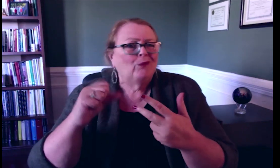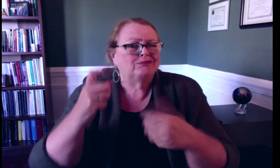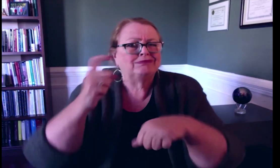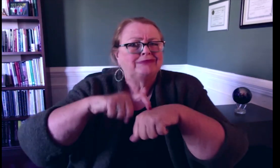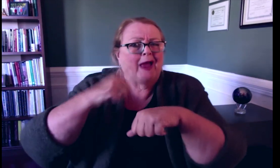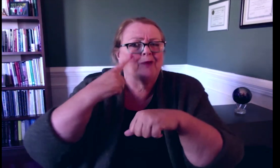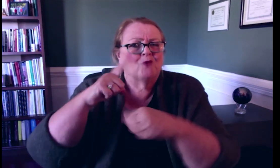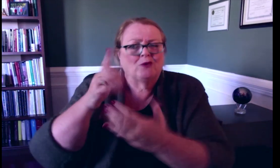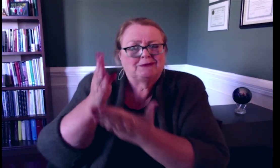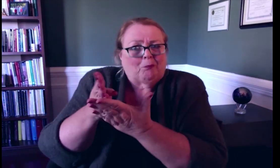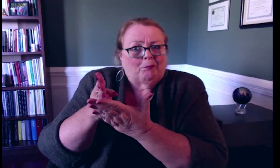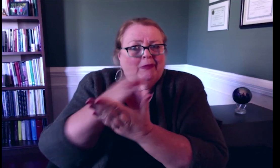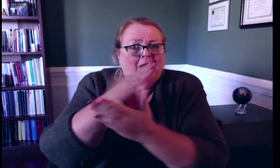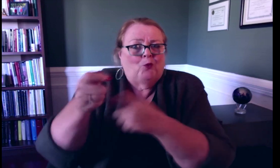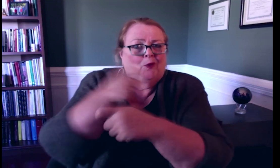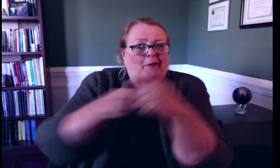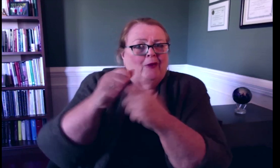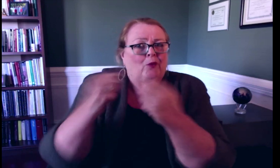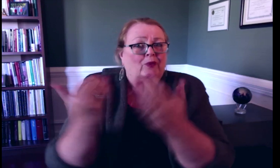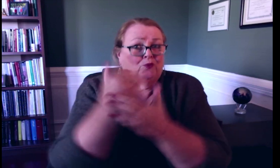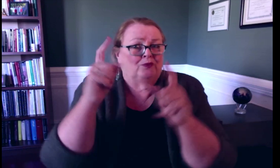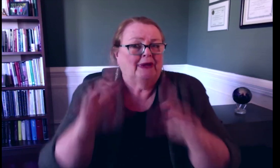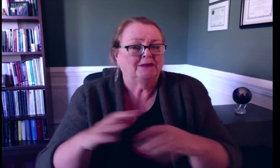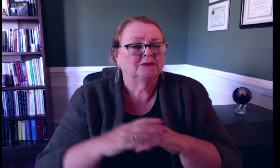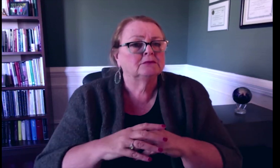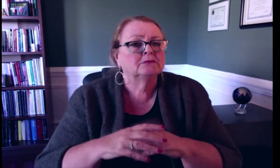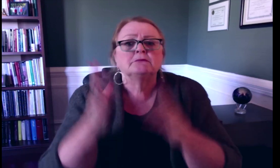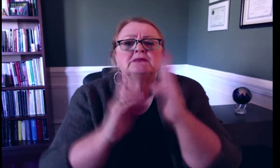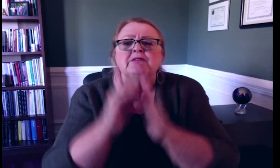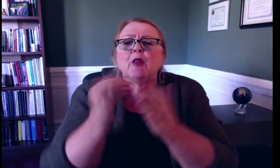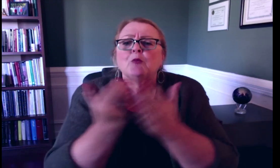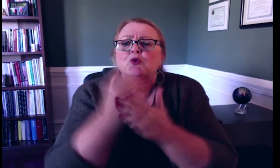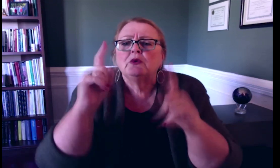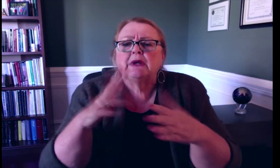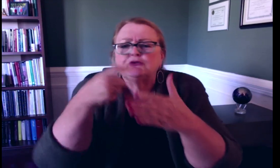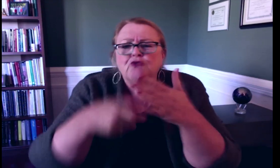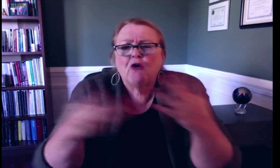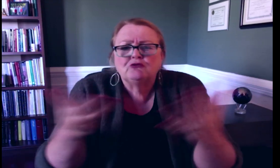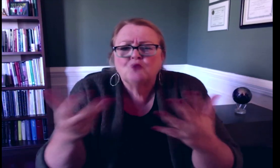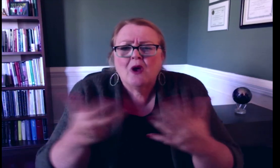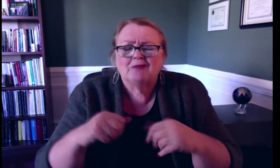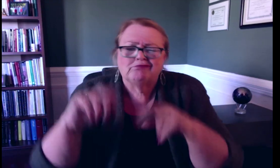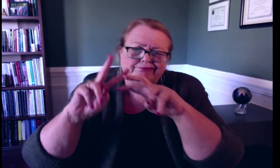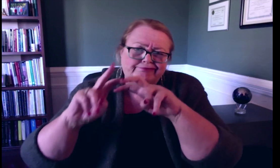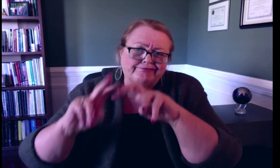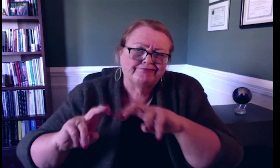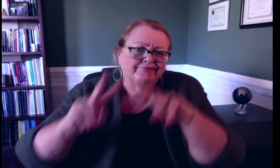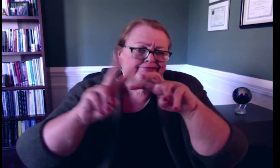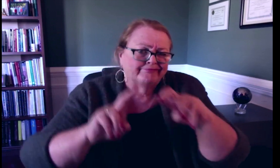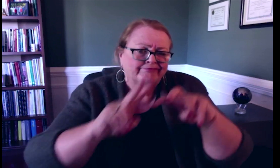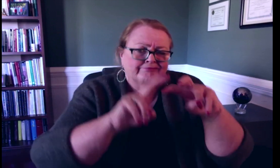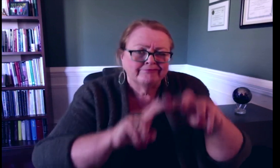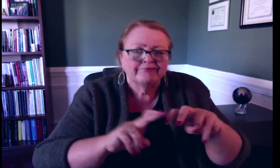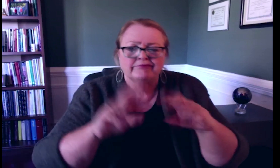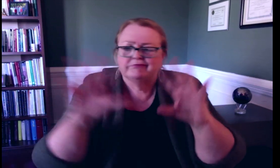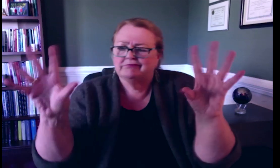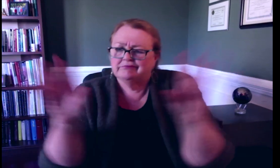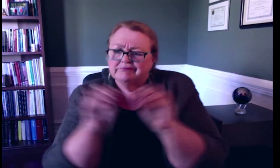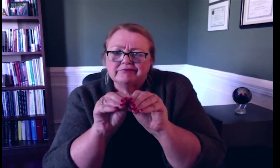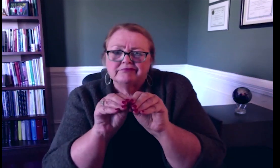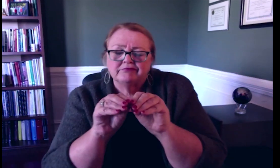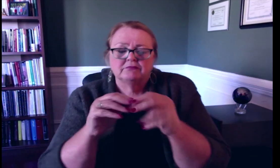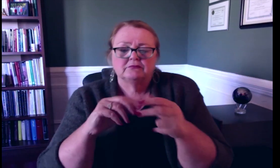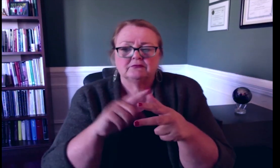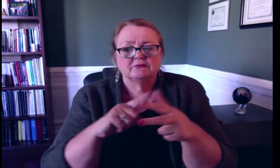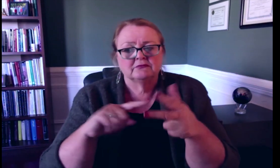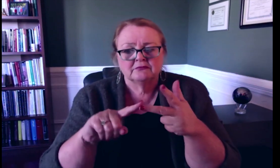due for replacement, we need to look at the various costs of developing new tests